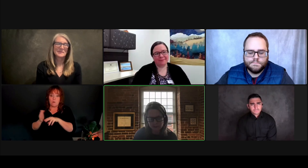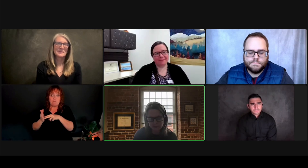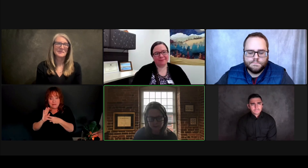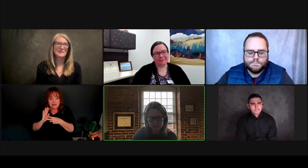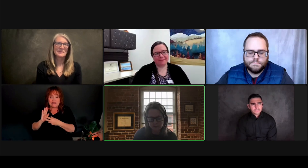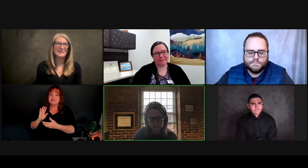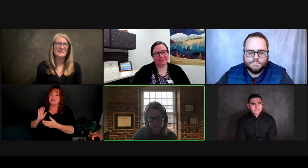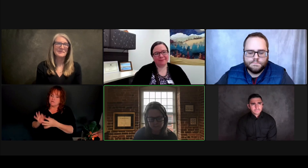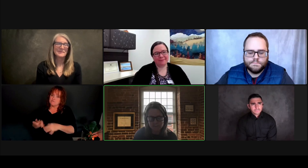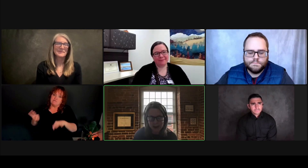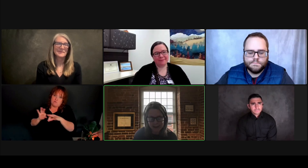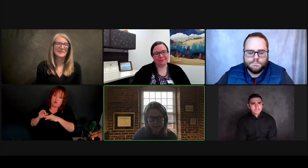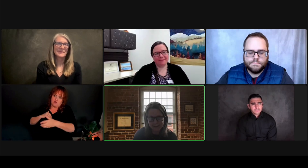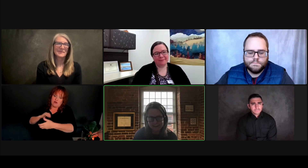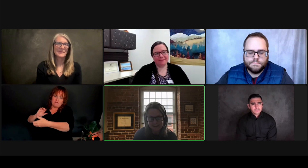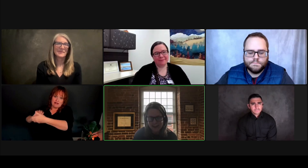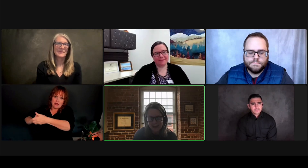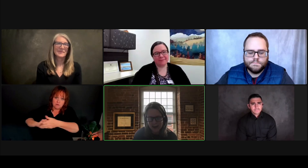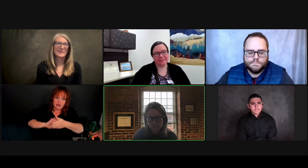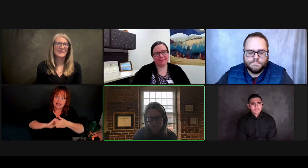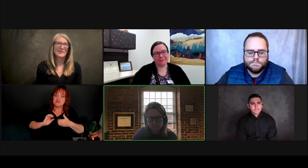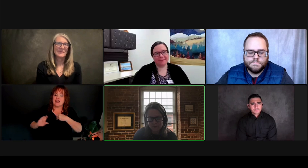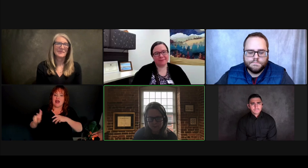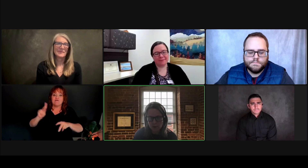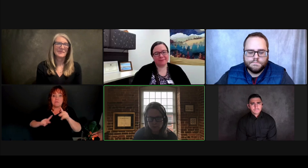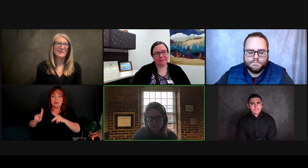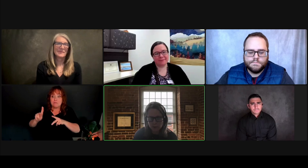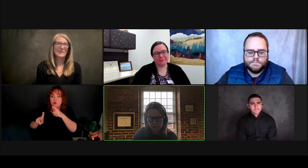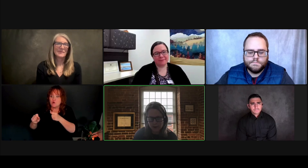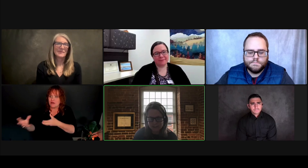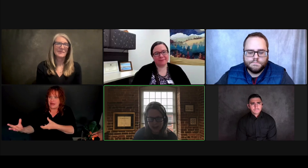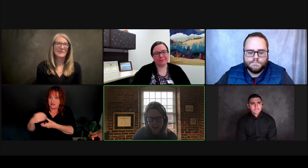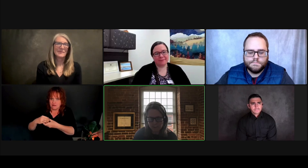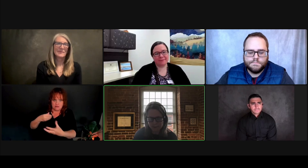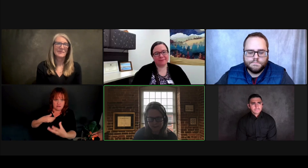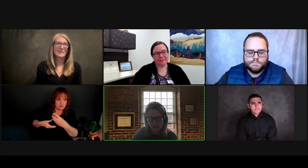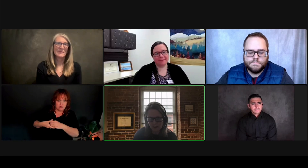turn to make those turnarounds happen